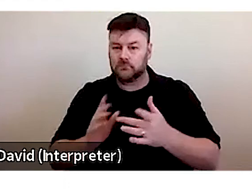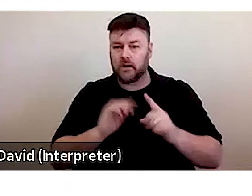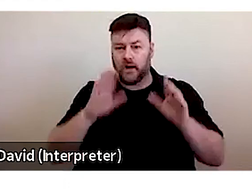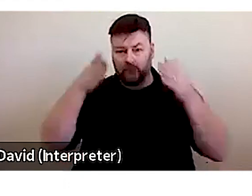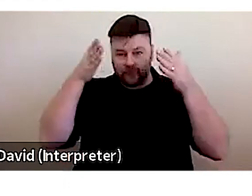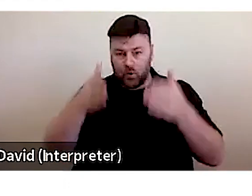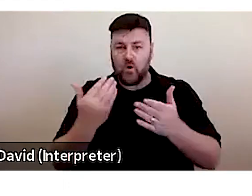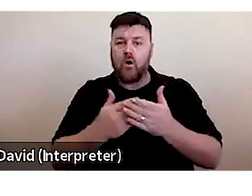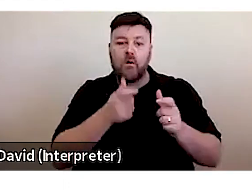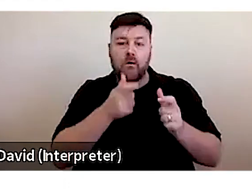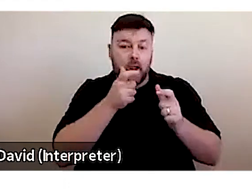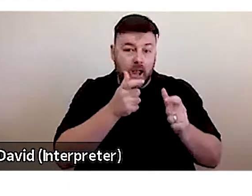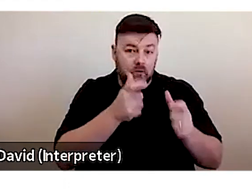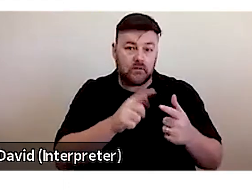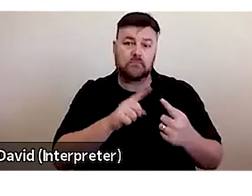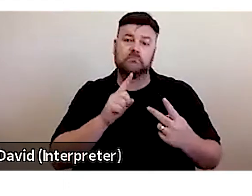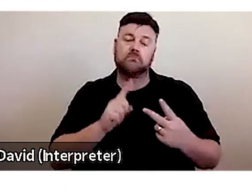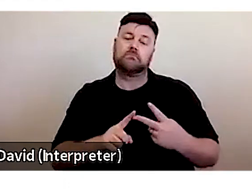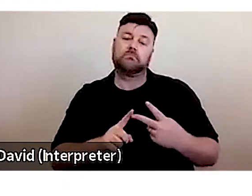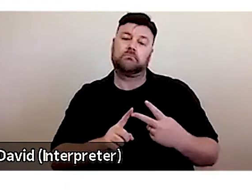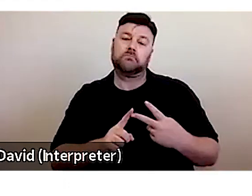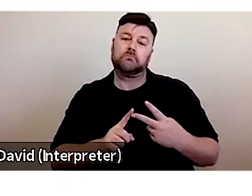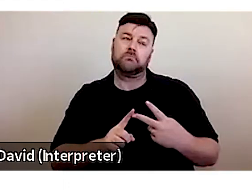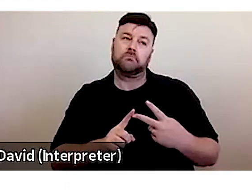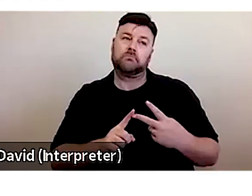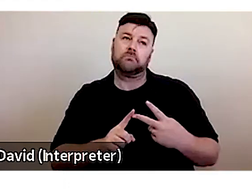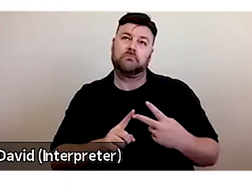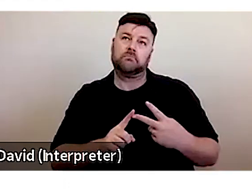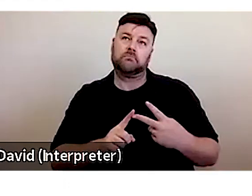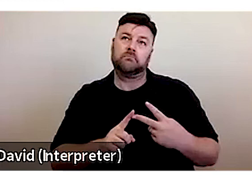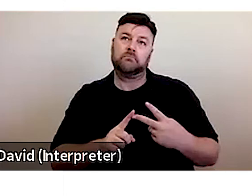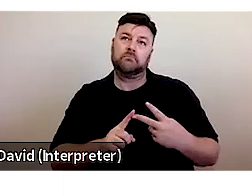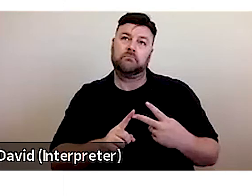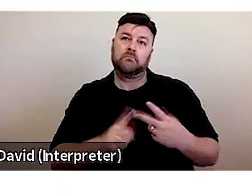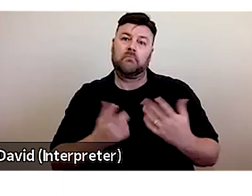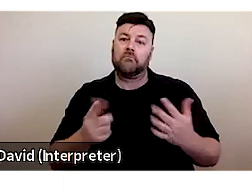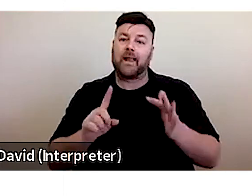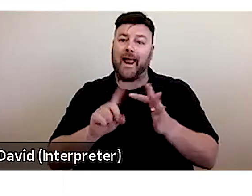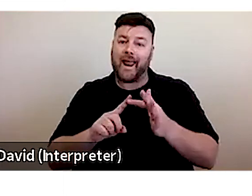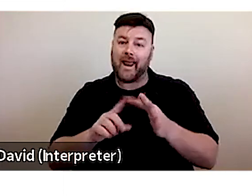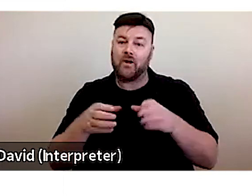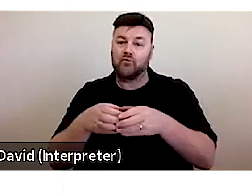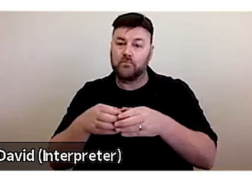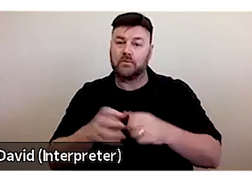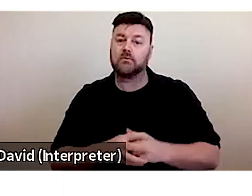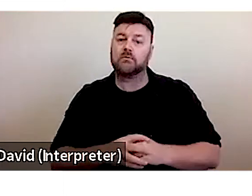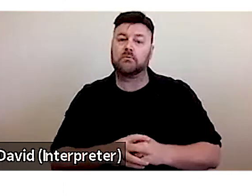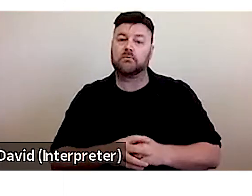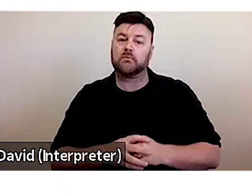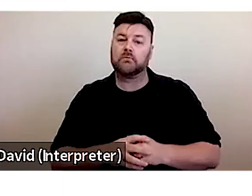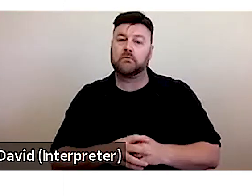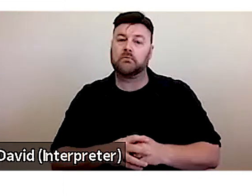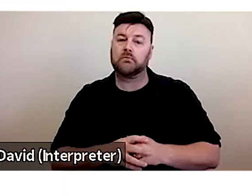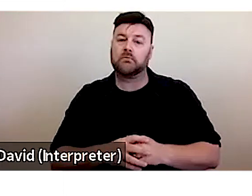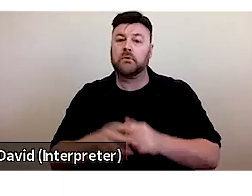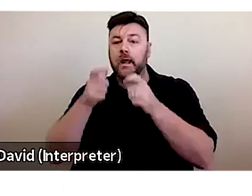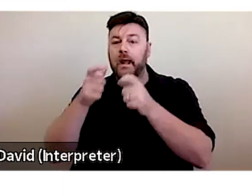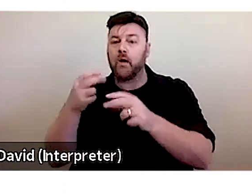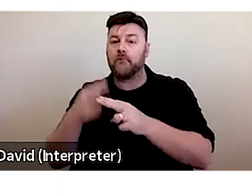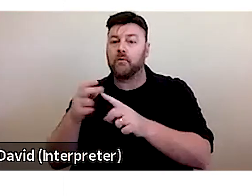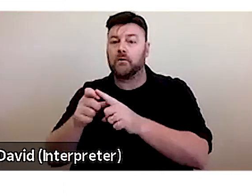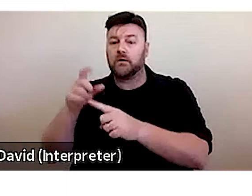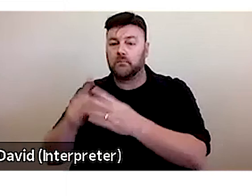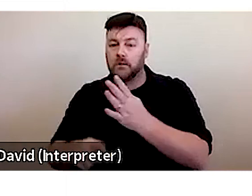on e-groups, on carers and disability, where you can put out